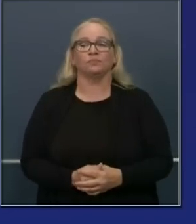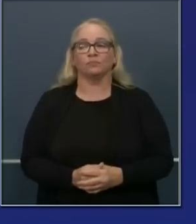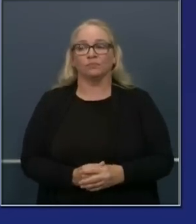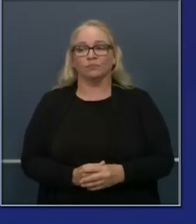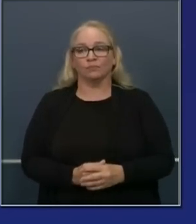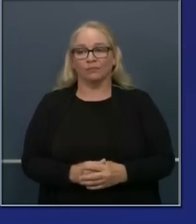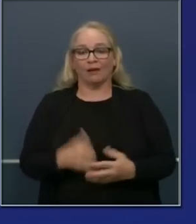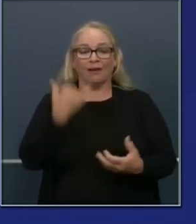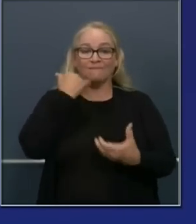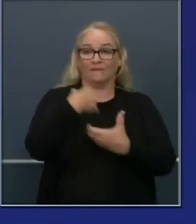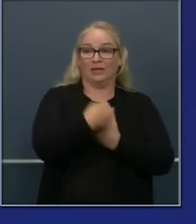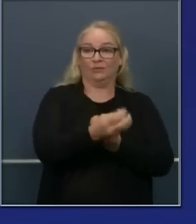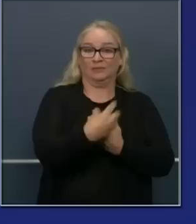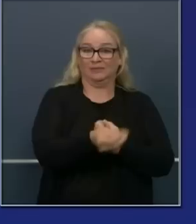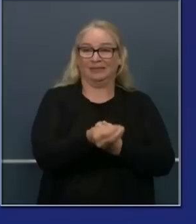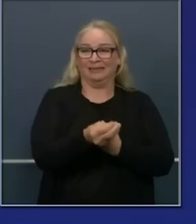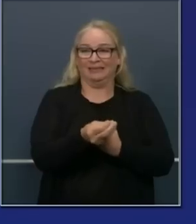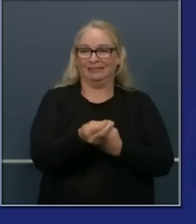FOR BARBERSHOPS AND THE LIKES